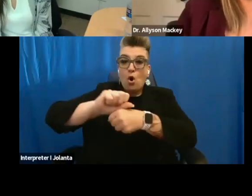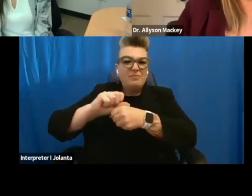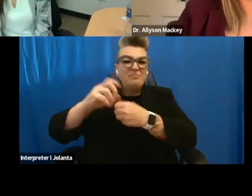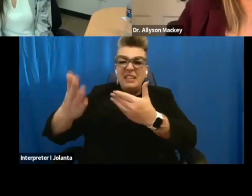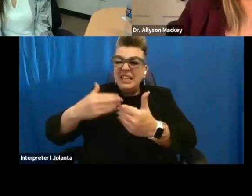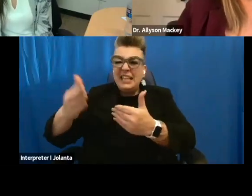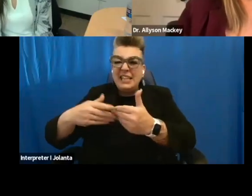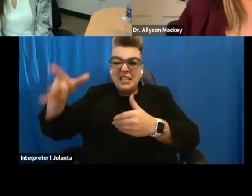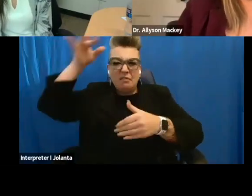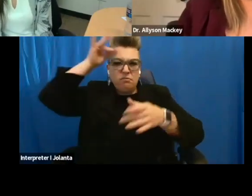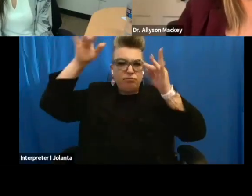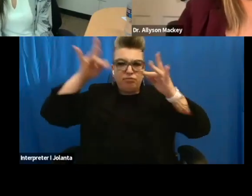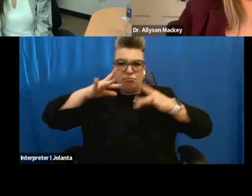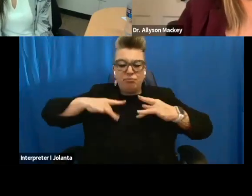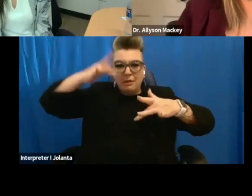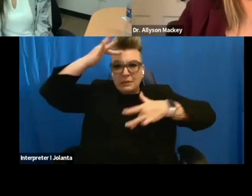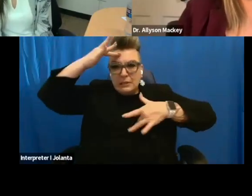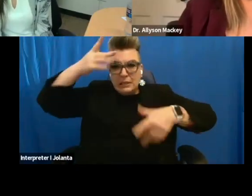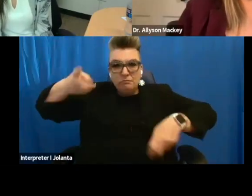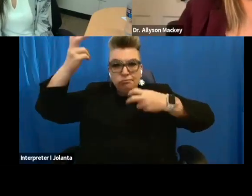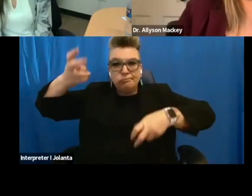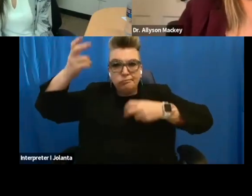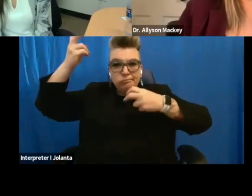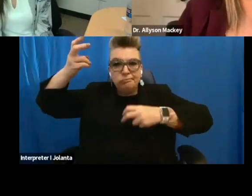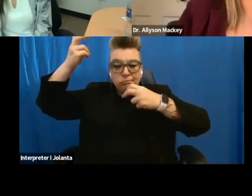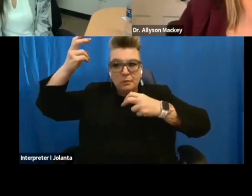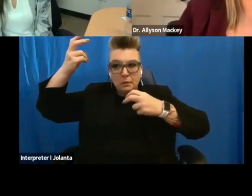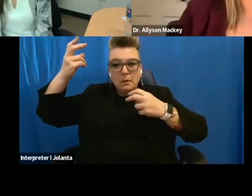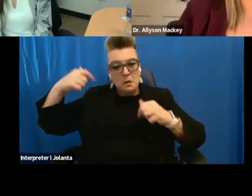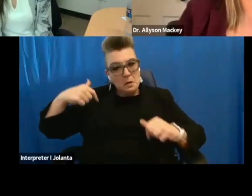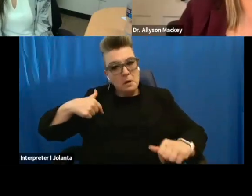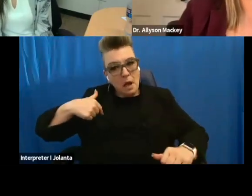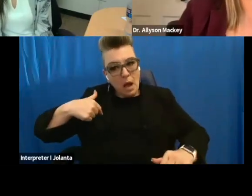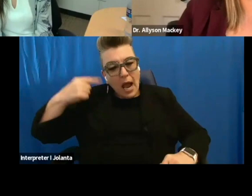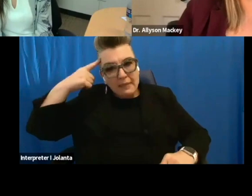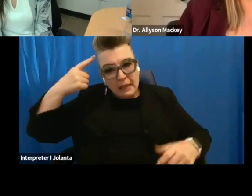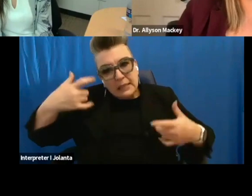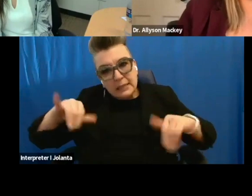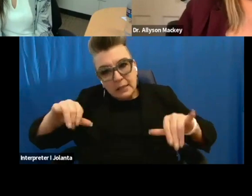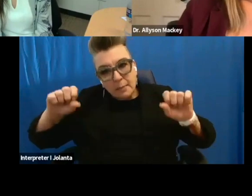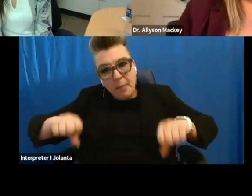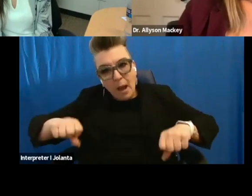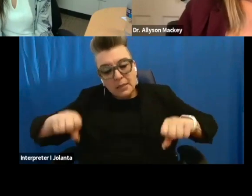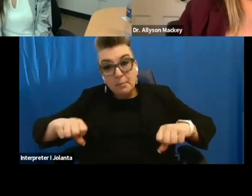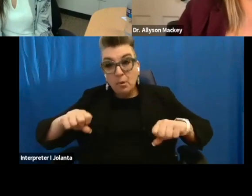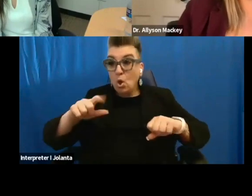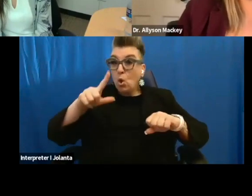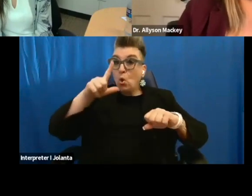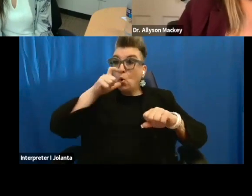um so I still think it's possible that people who um are exposed to more pathogens or get